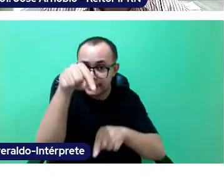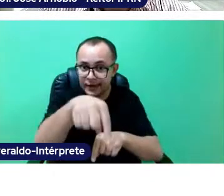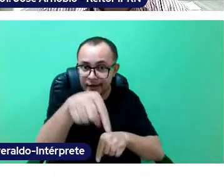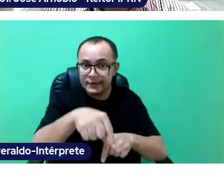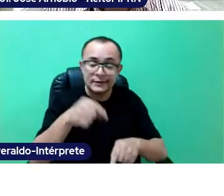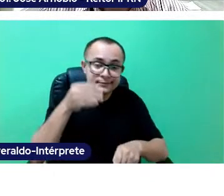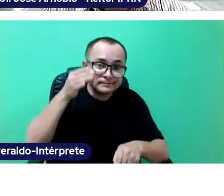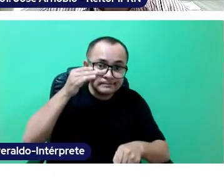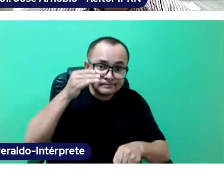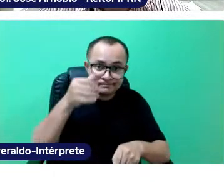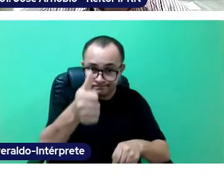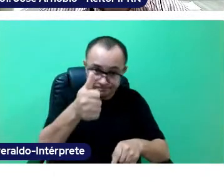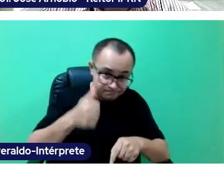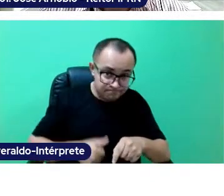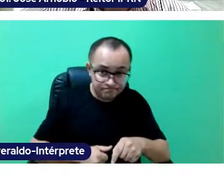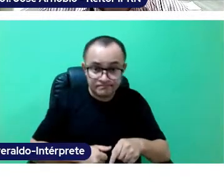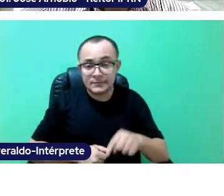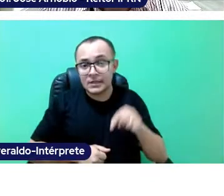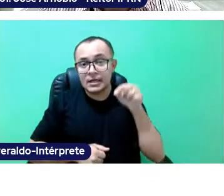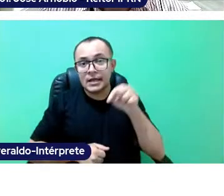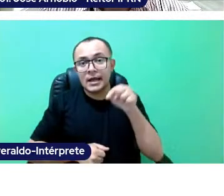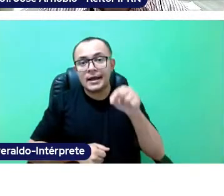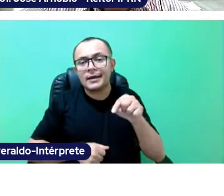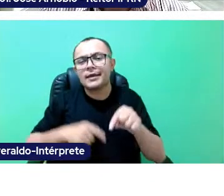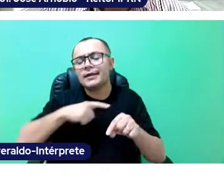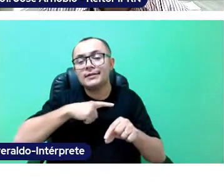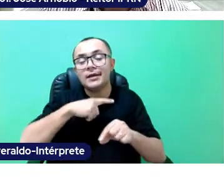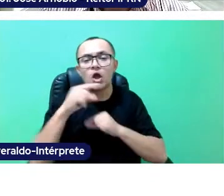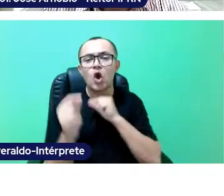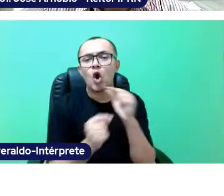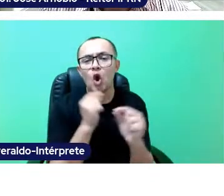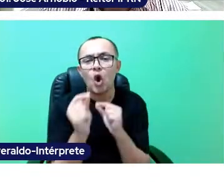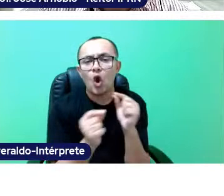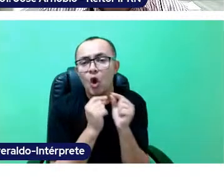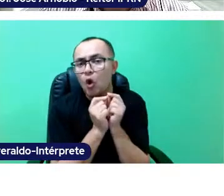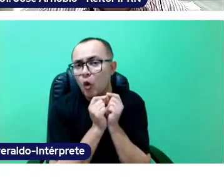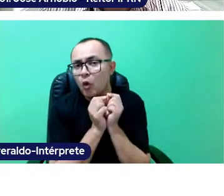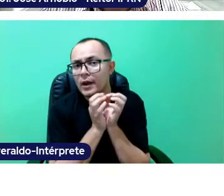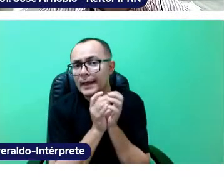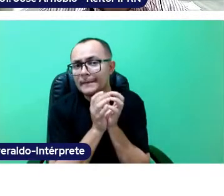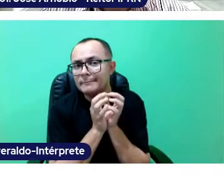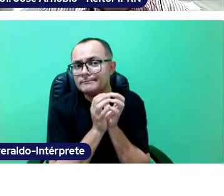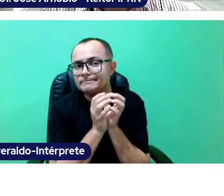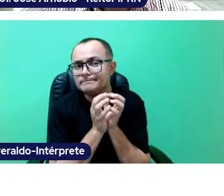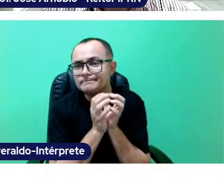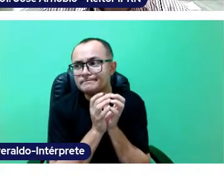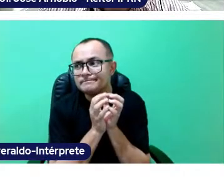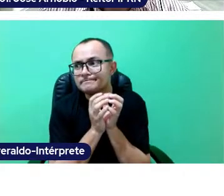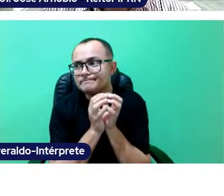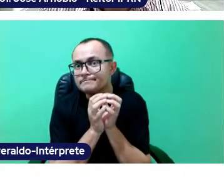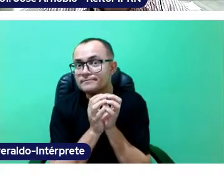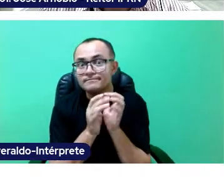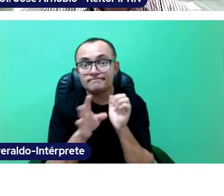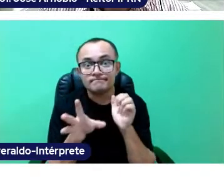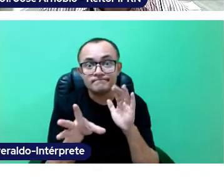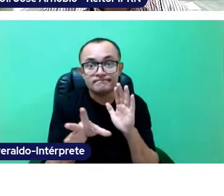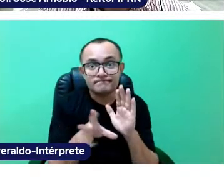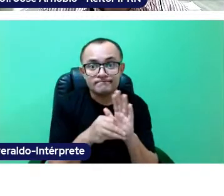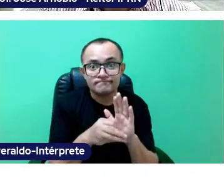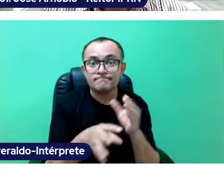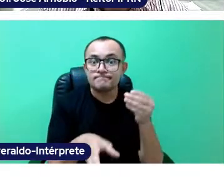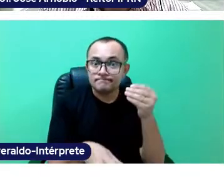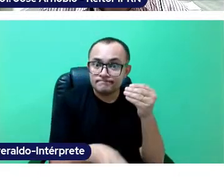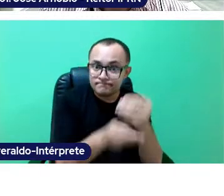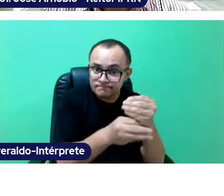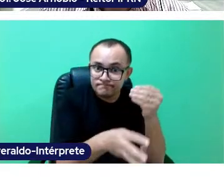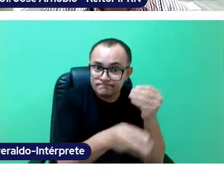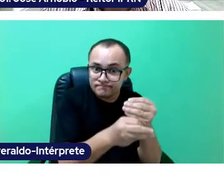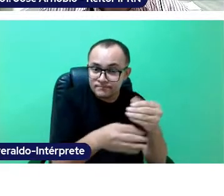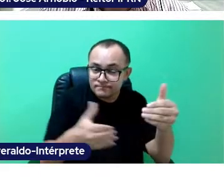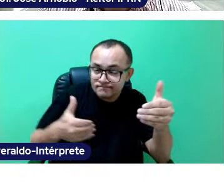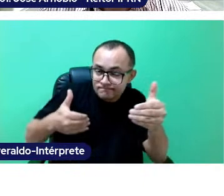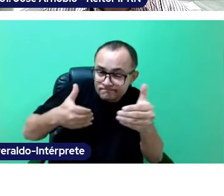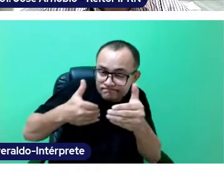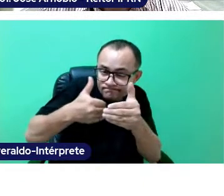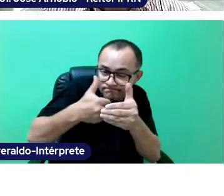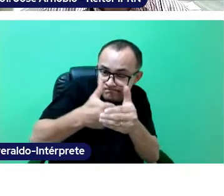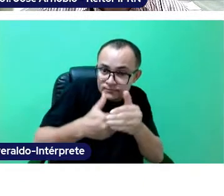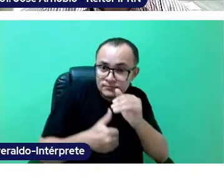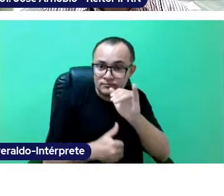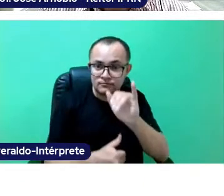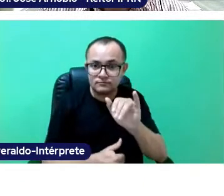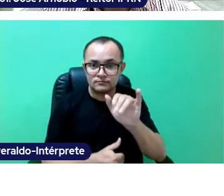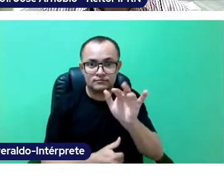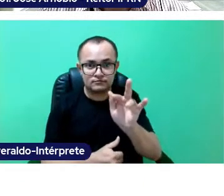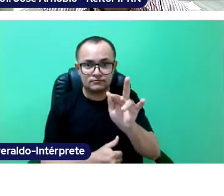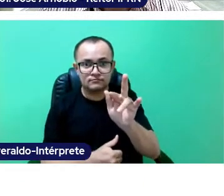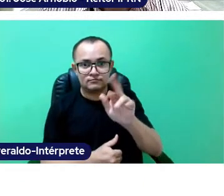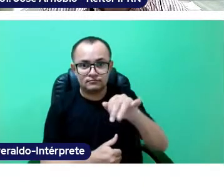This event has been a way to connect IFRN with municipal and state education networks,